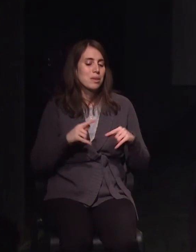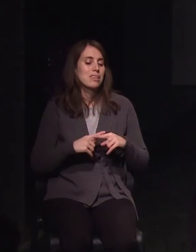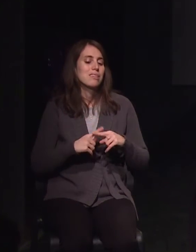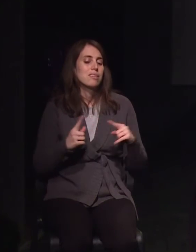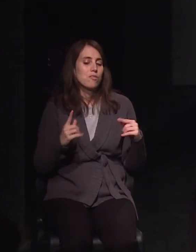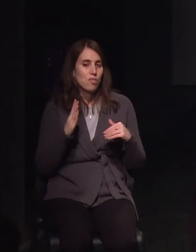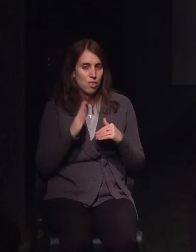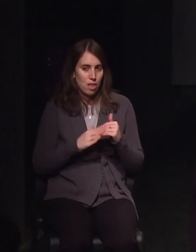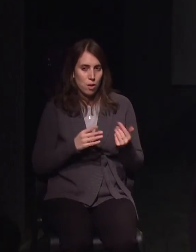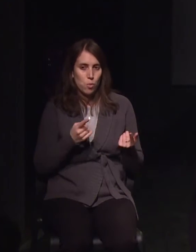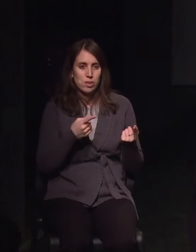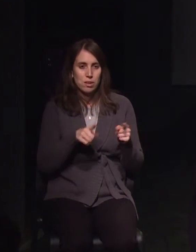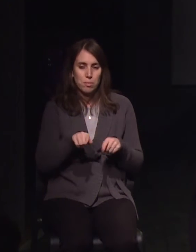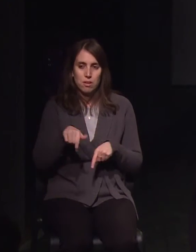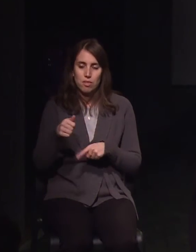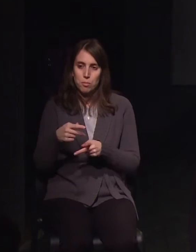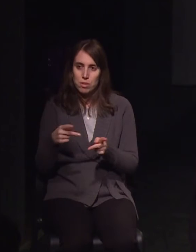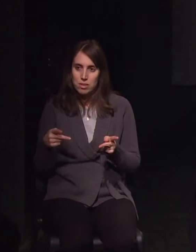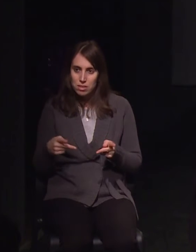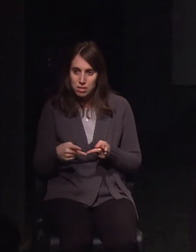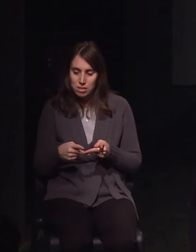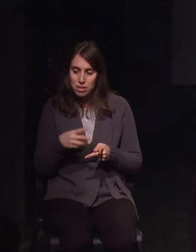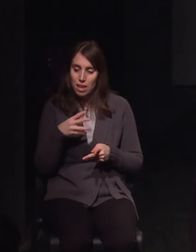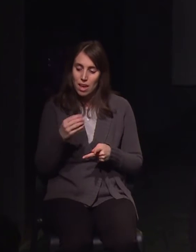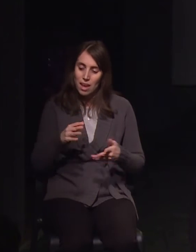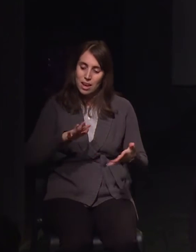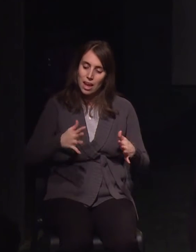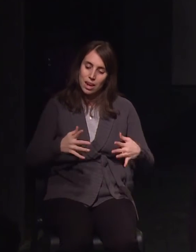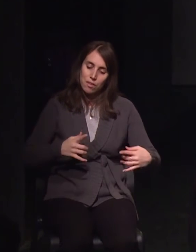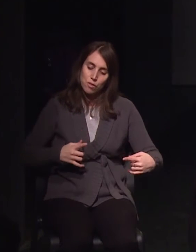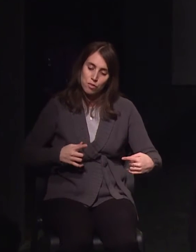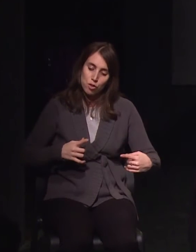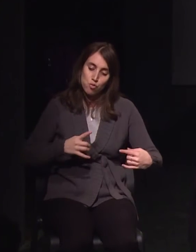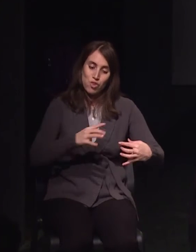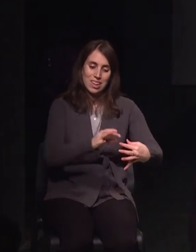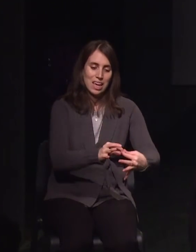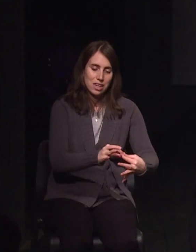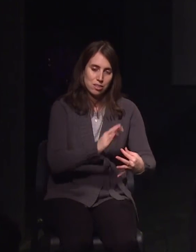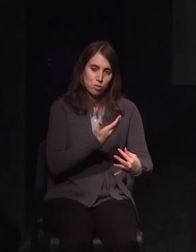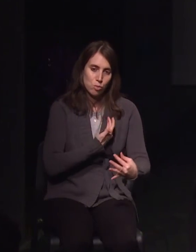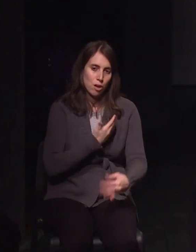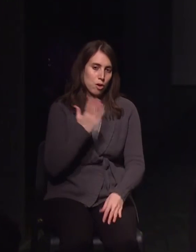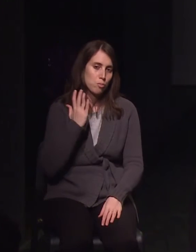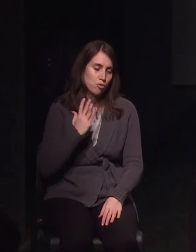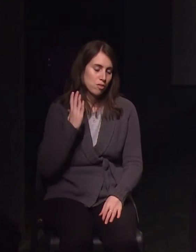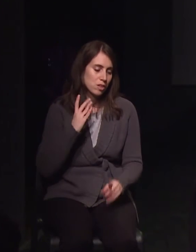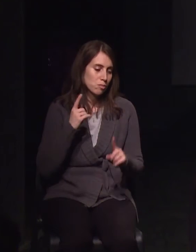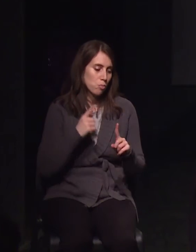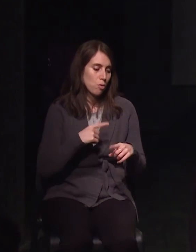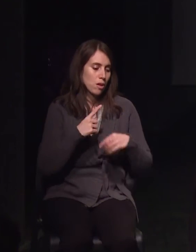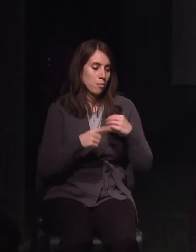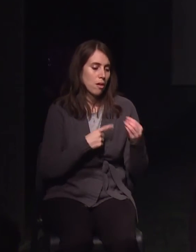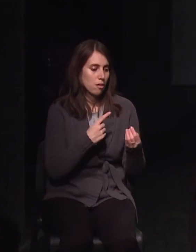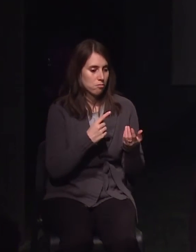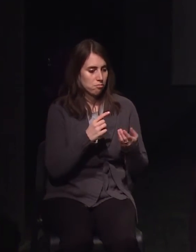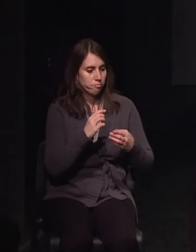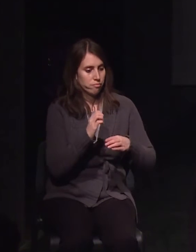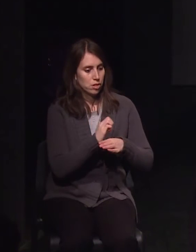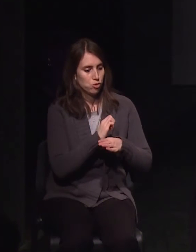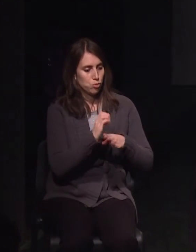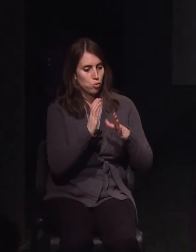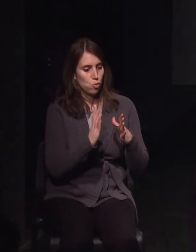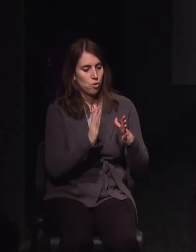And in that way it sort of relates to our previous point about entrepreneurialism and